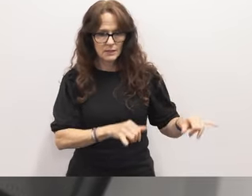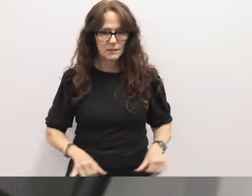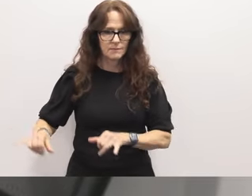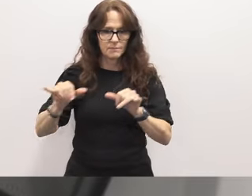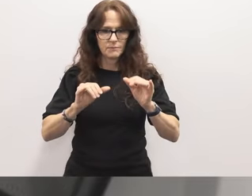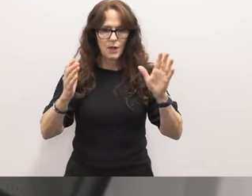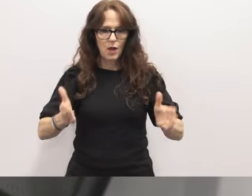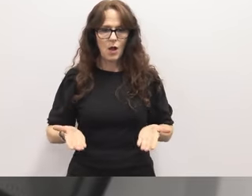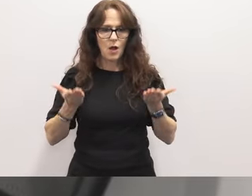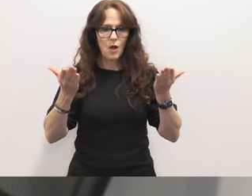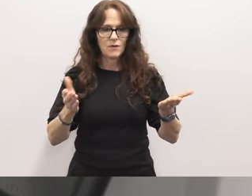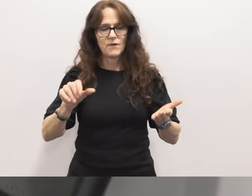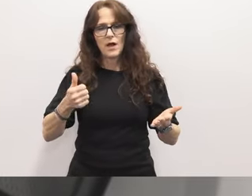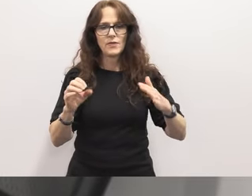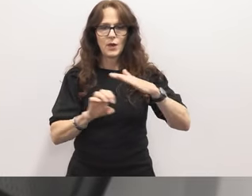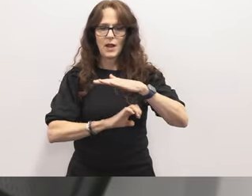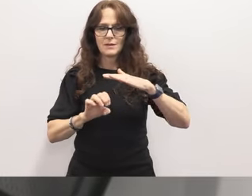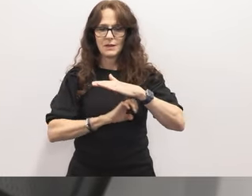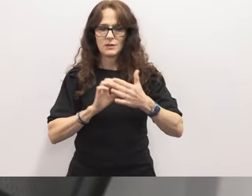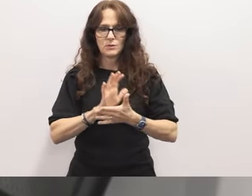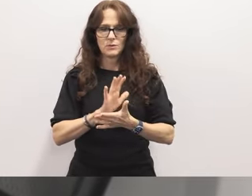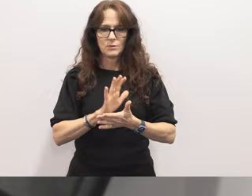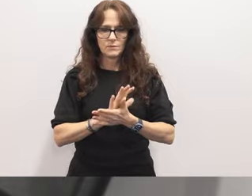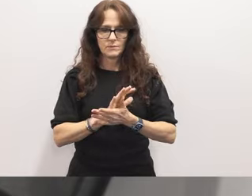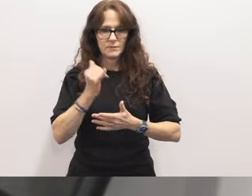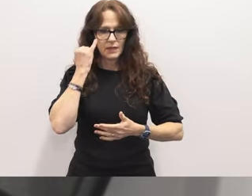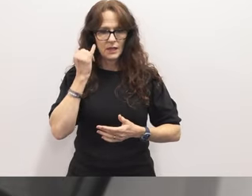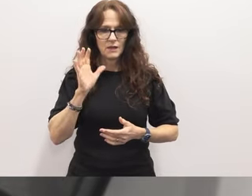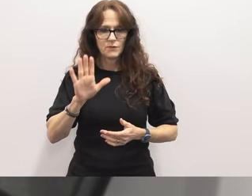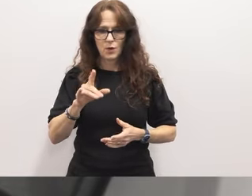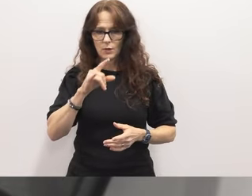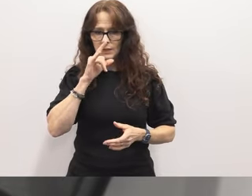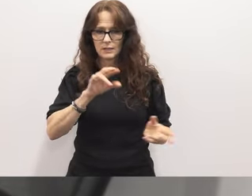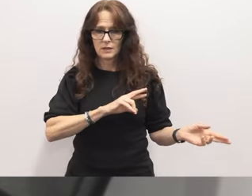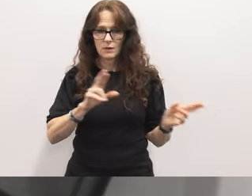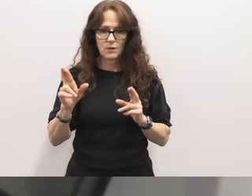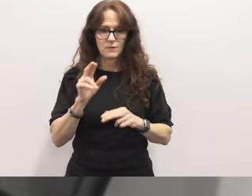for other elementary schools that if your kids are not ready for LLI,